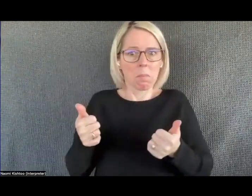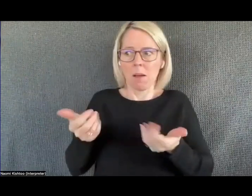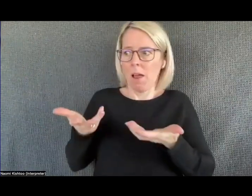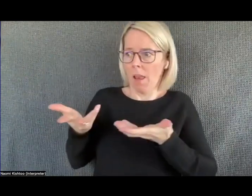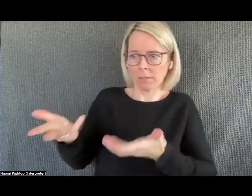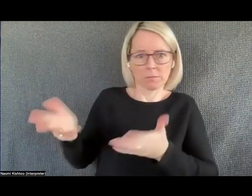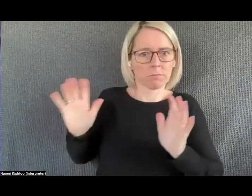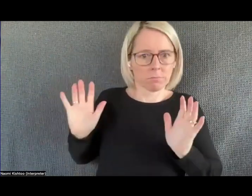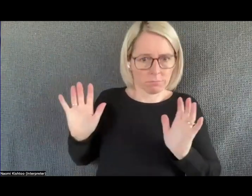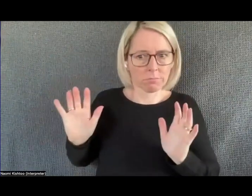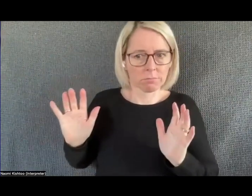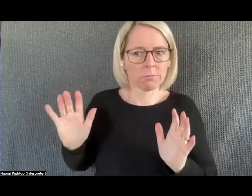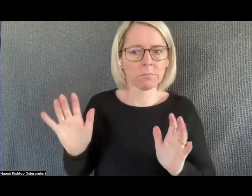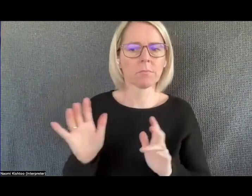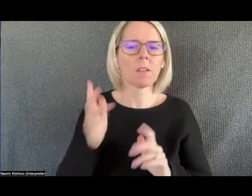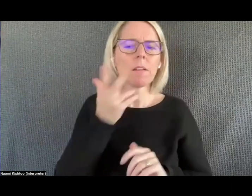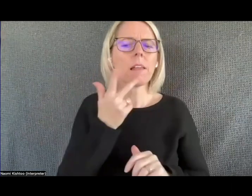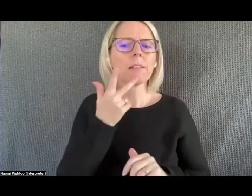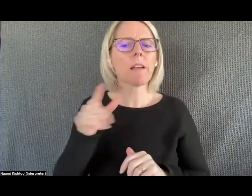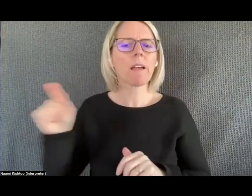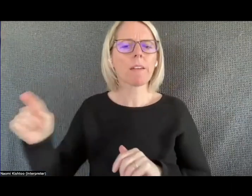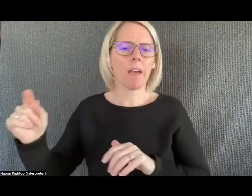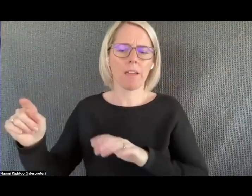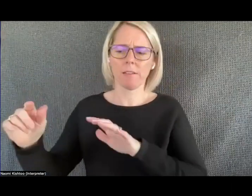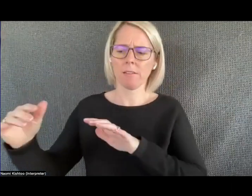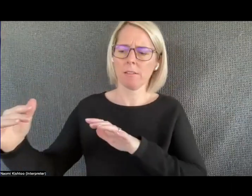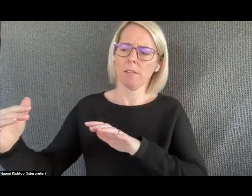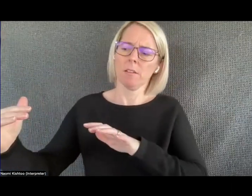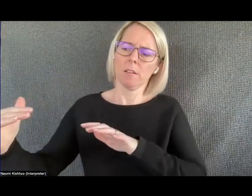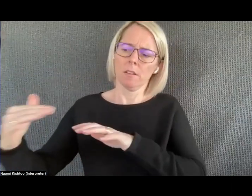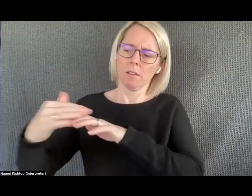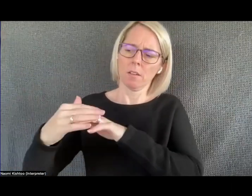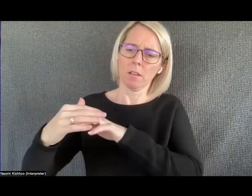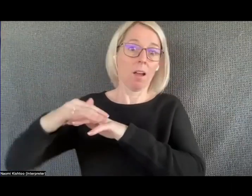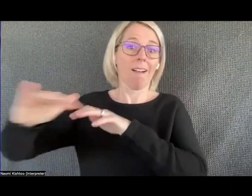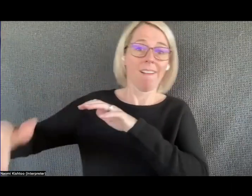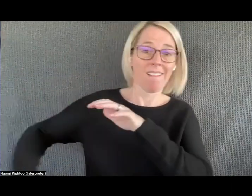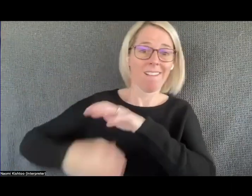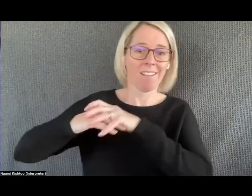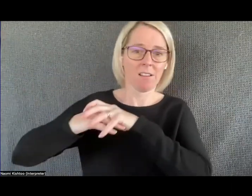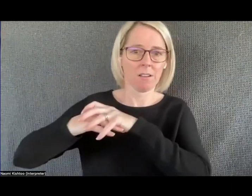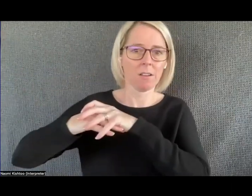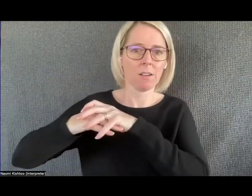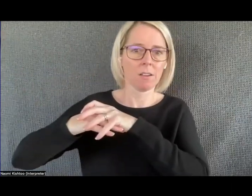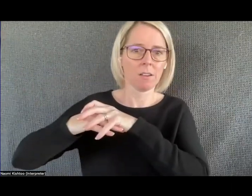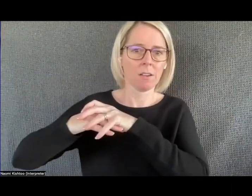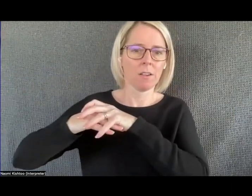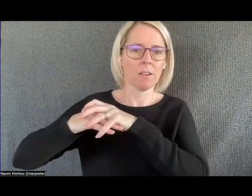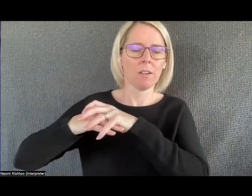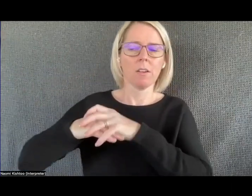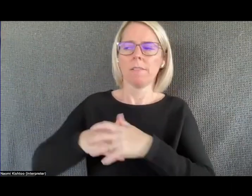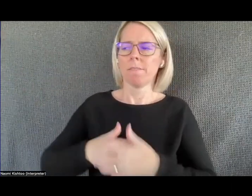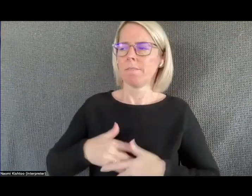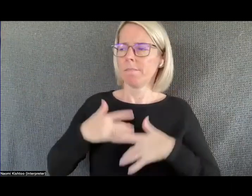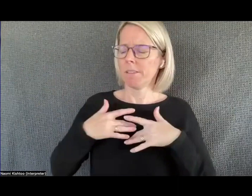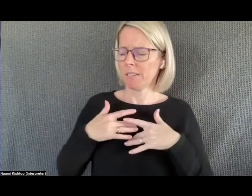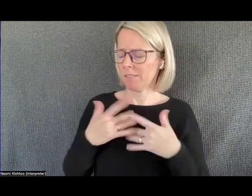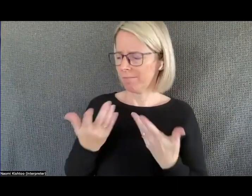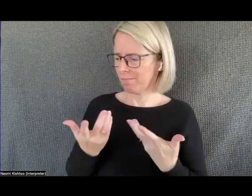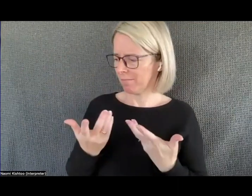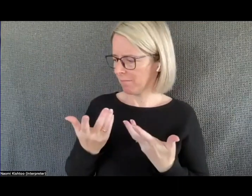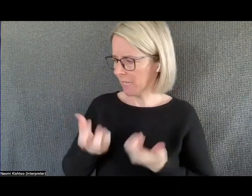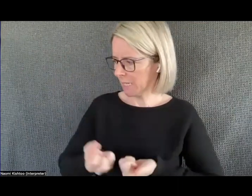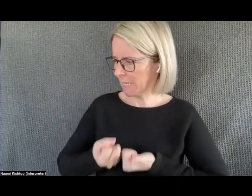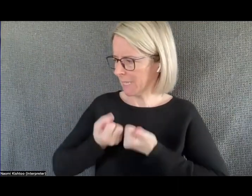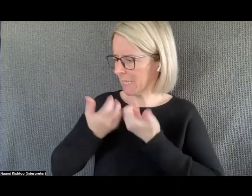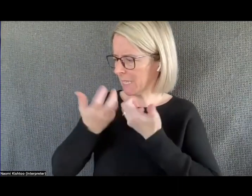asking for is you feel like you’re not getting the message across that you wanted to, it’s like, “I